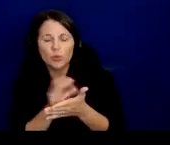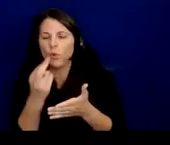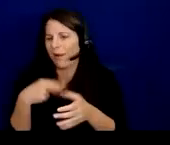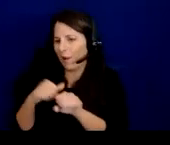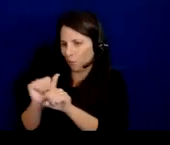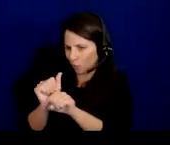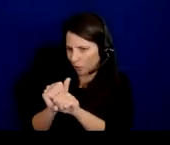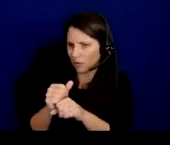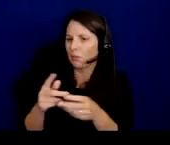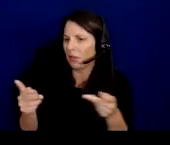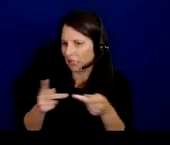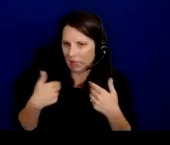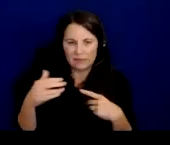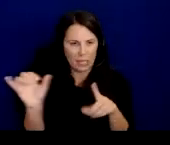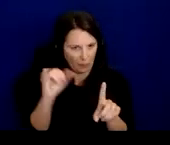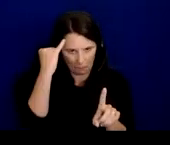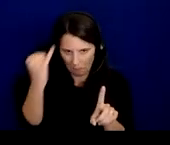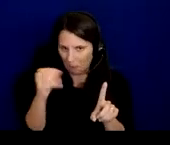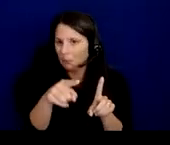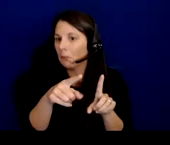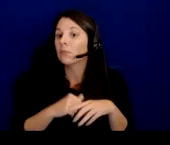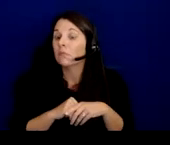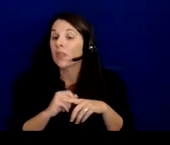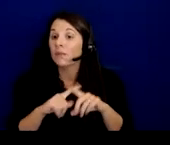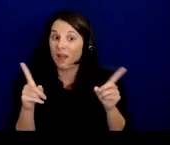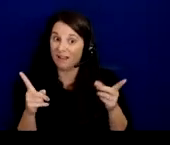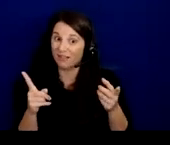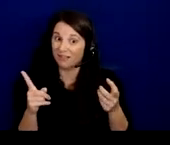it looks like a traditional model, but the type of work that